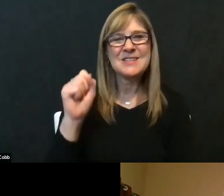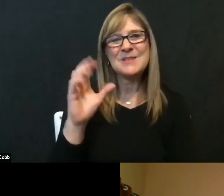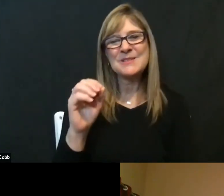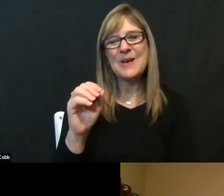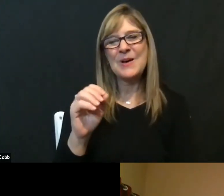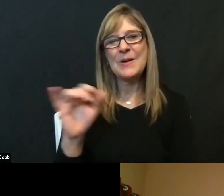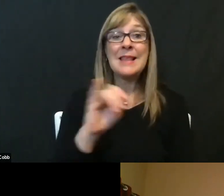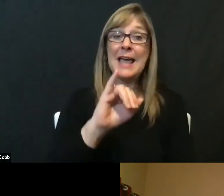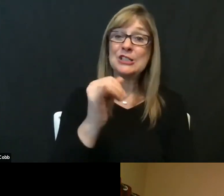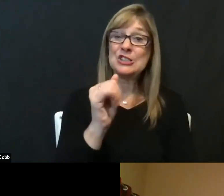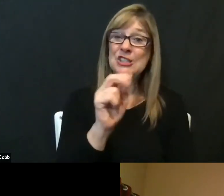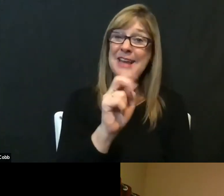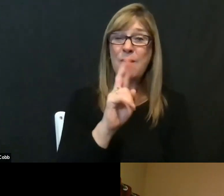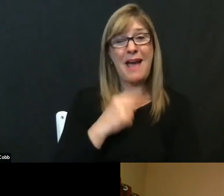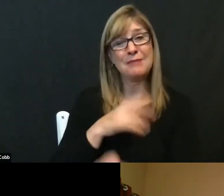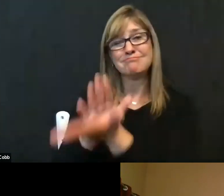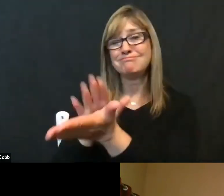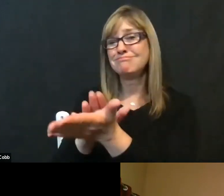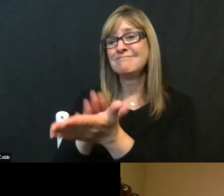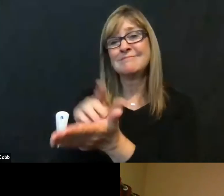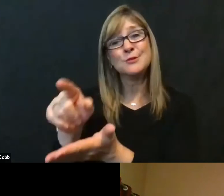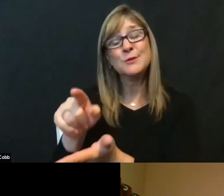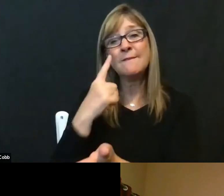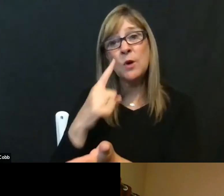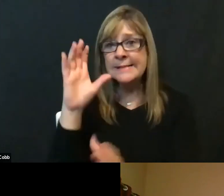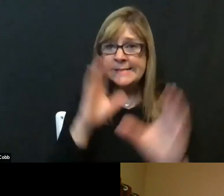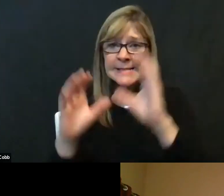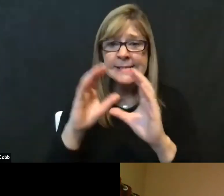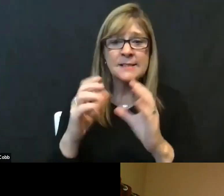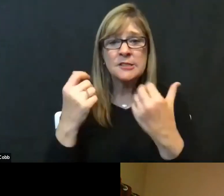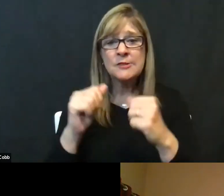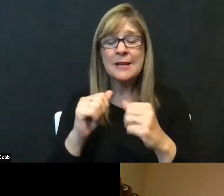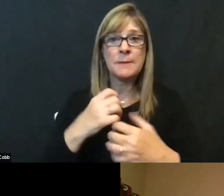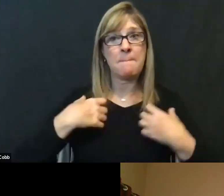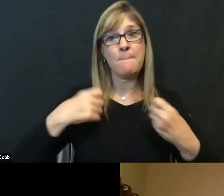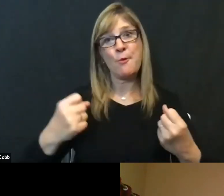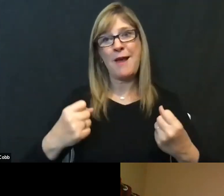I commend you for seeking out these resources and being brave enough to jump into a Zoom meeting